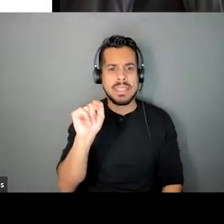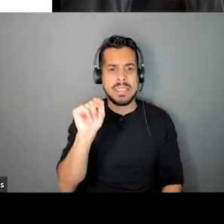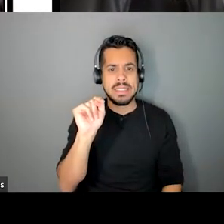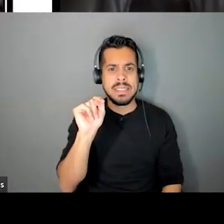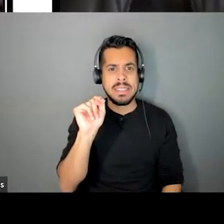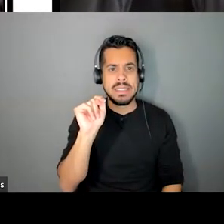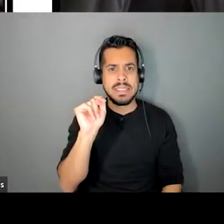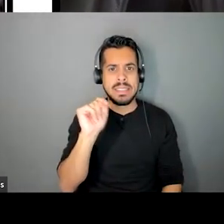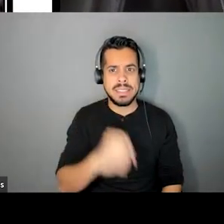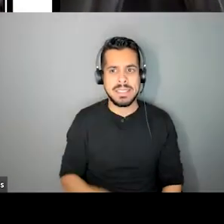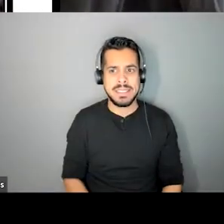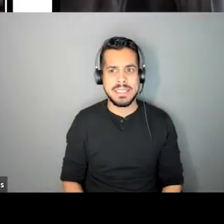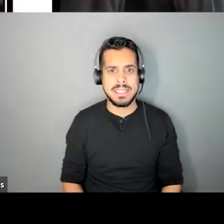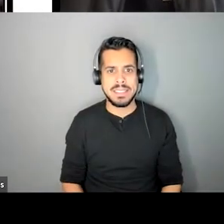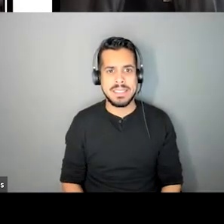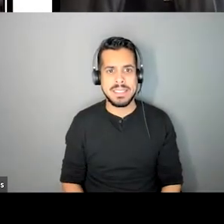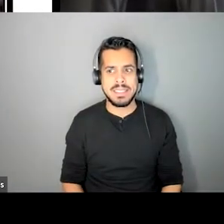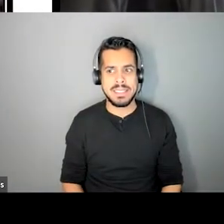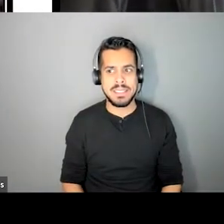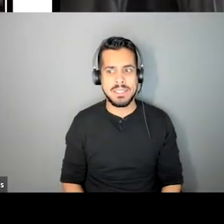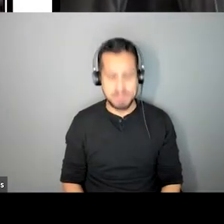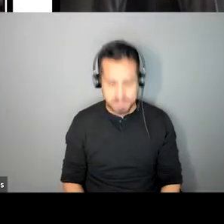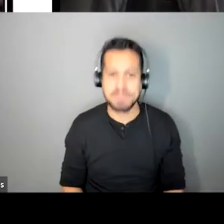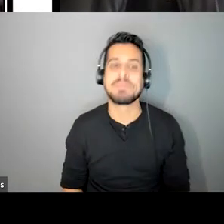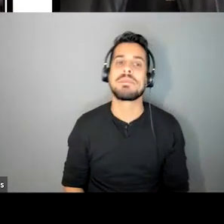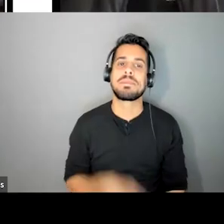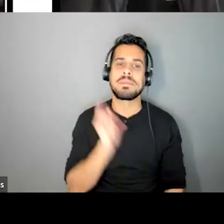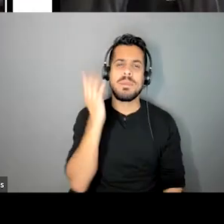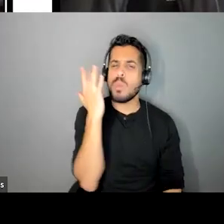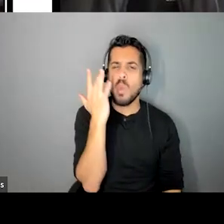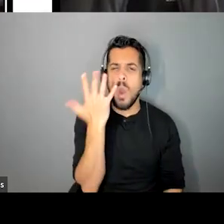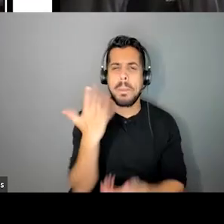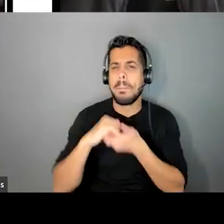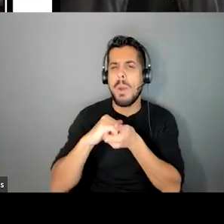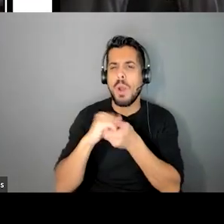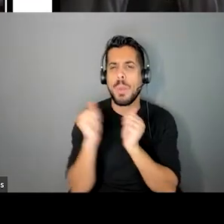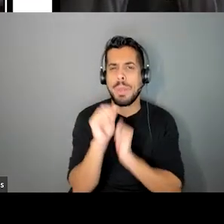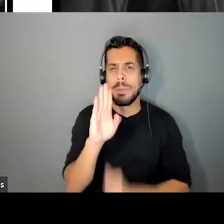All right. Yeah. Um... So, uh... why partner with BIT, uh... team.